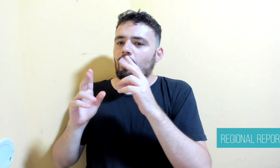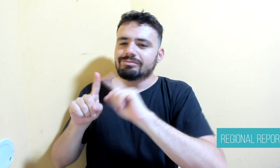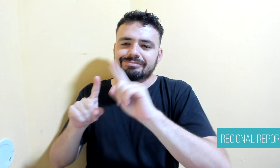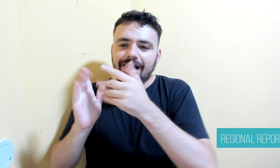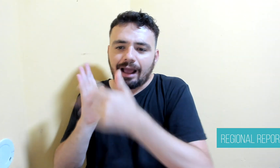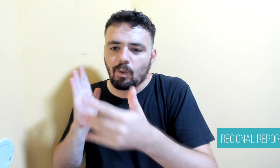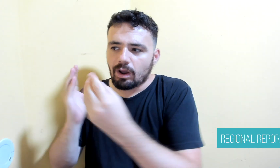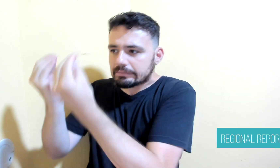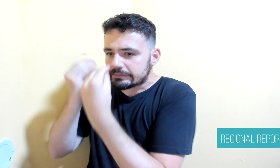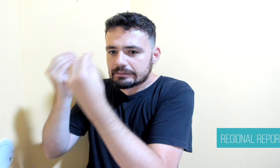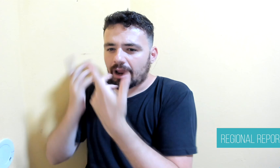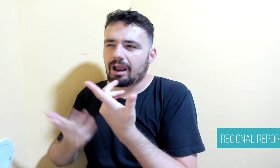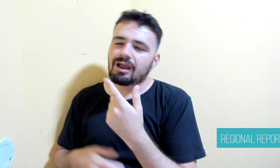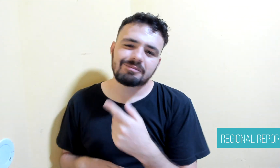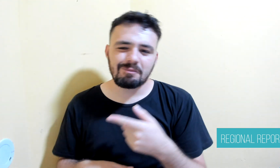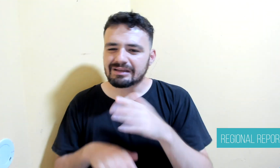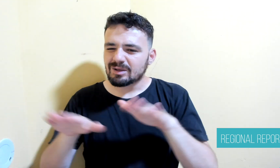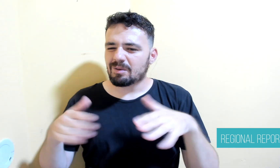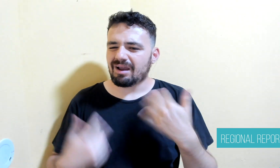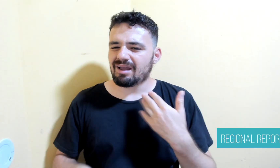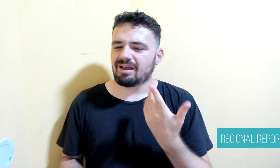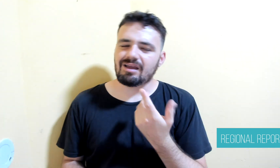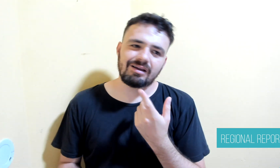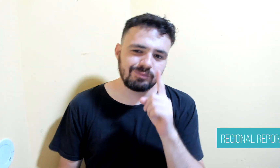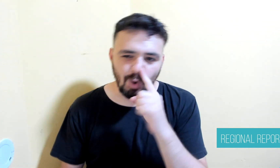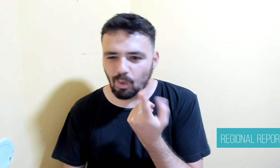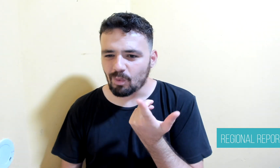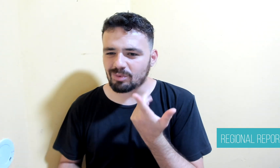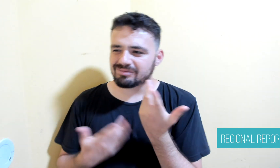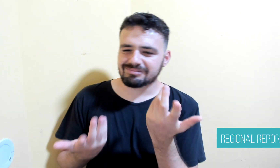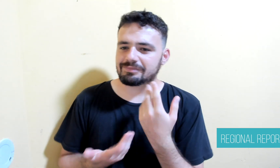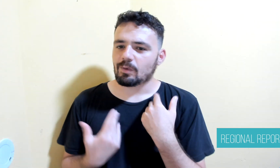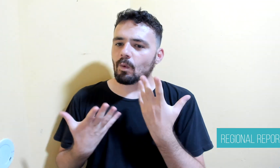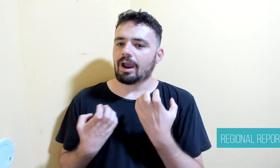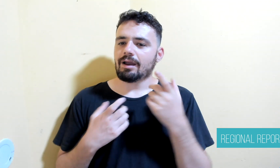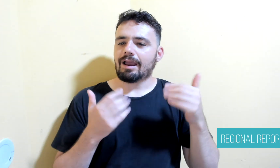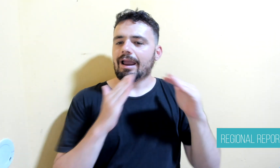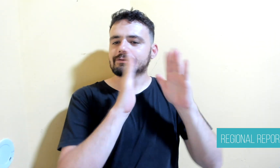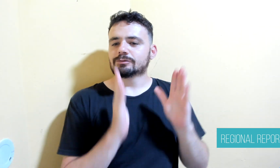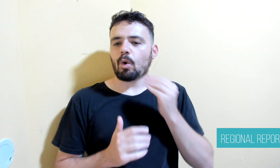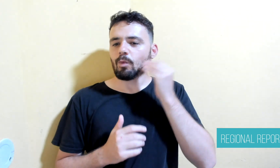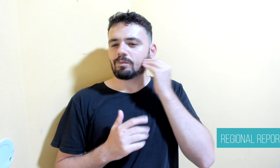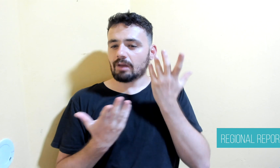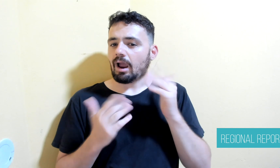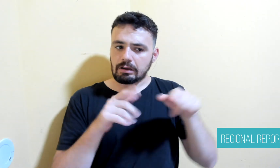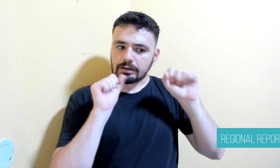the child's performance. According to Martínez, the way the